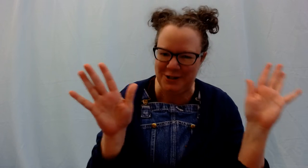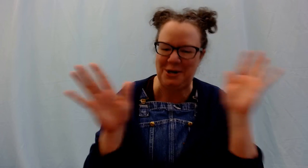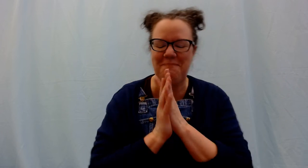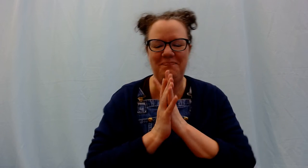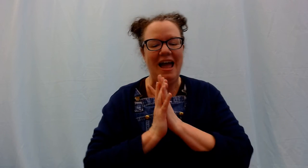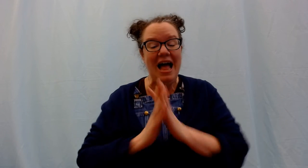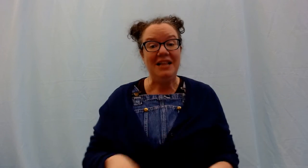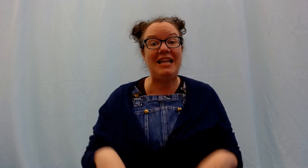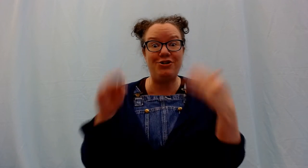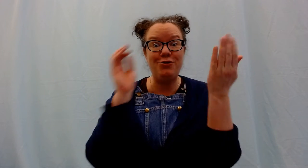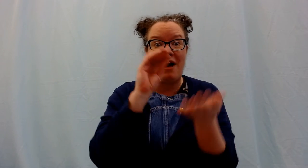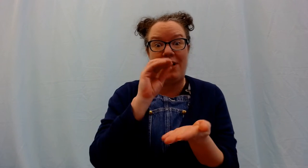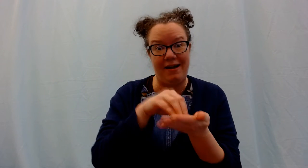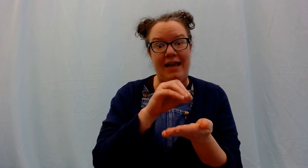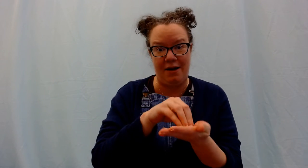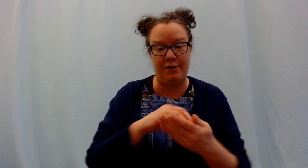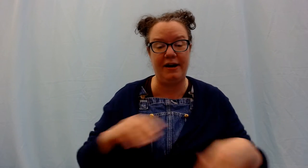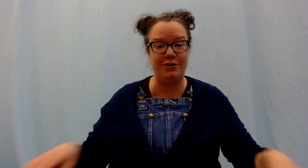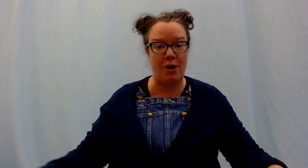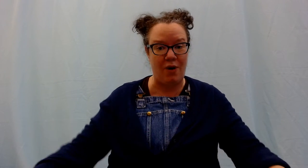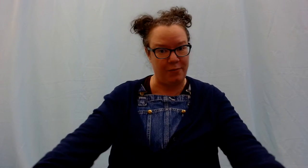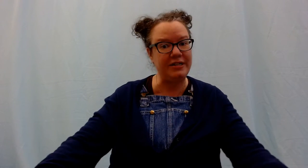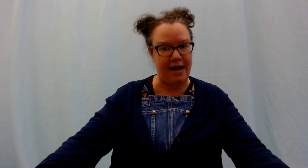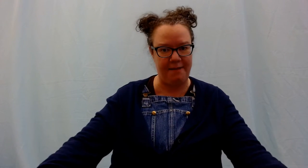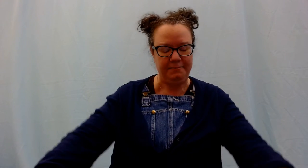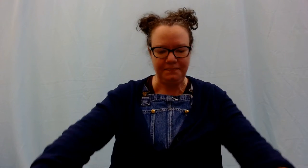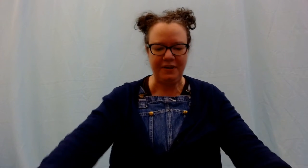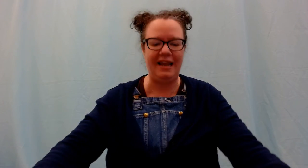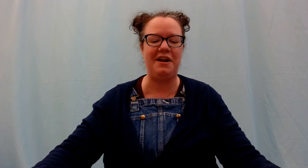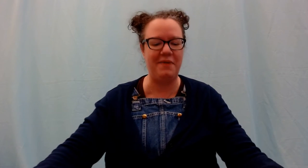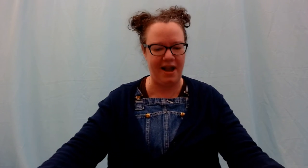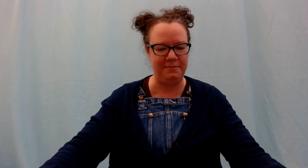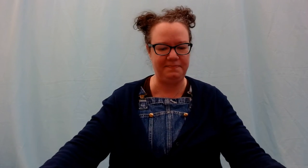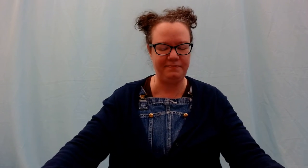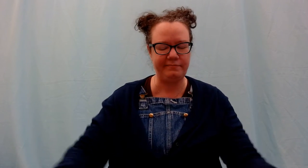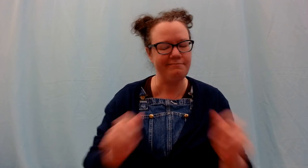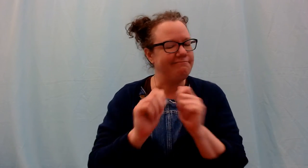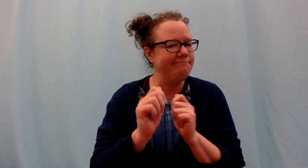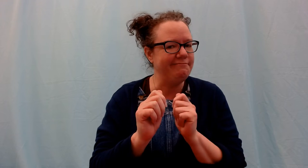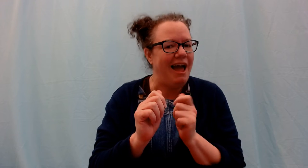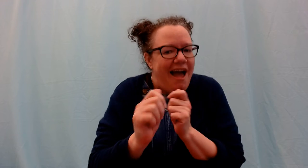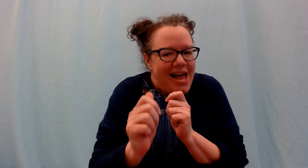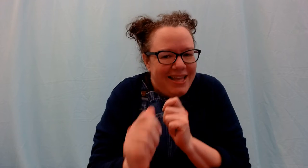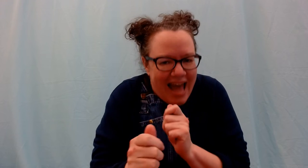for sure. Let's do that one again. We're going to do it one more time. Here we go.